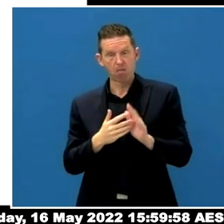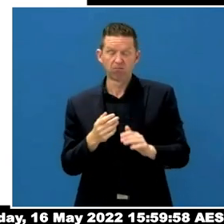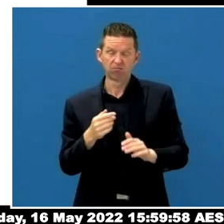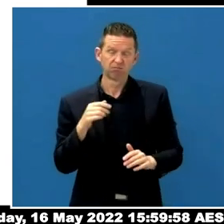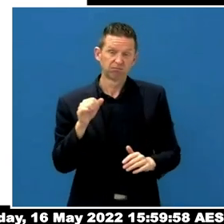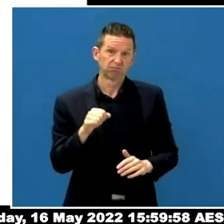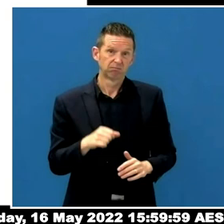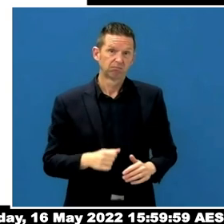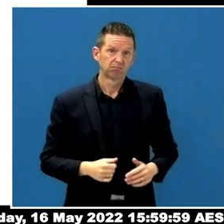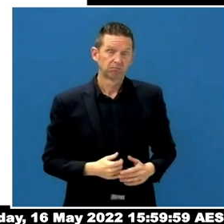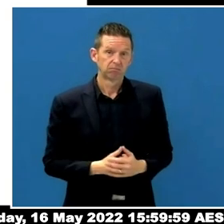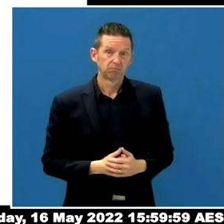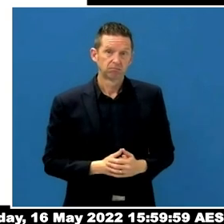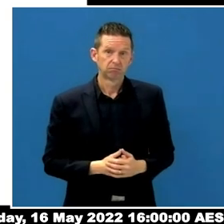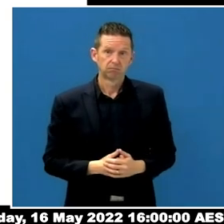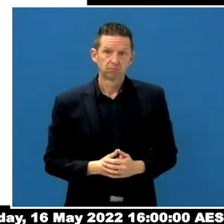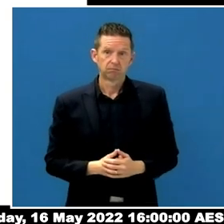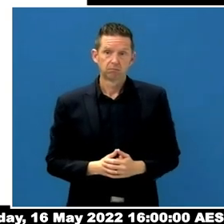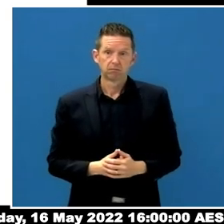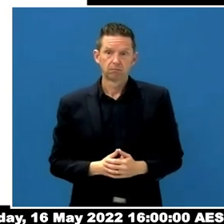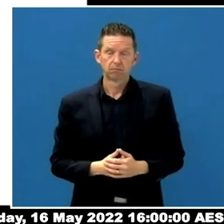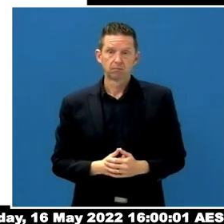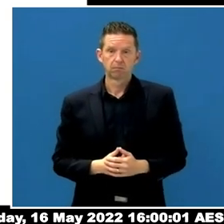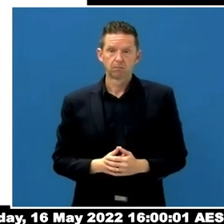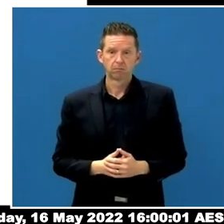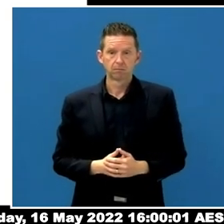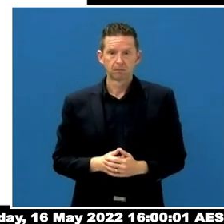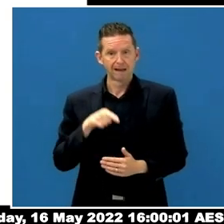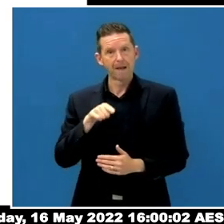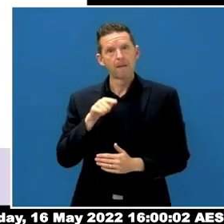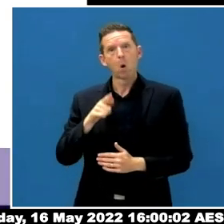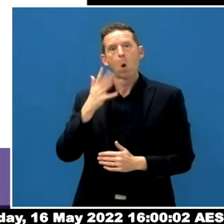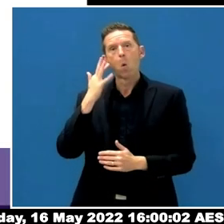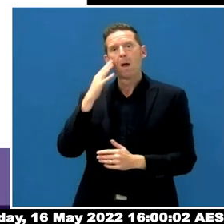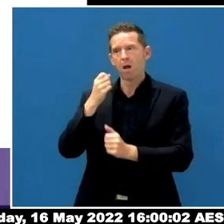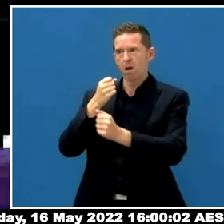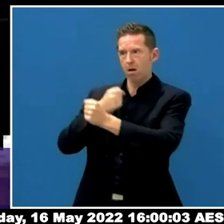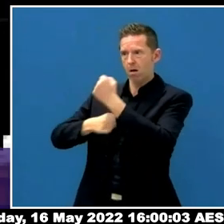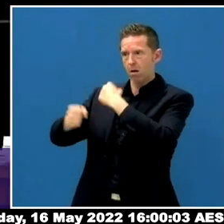And then this was when a new Team Leader has started, so I presume she was